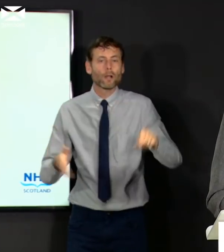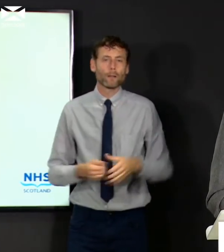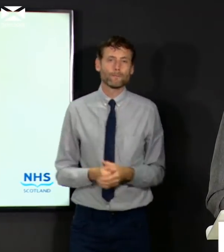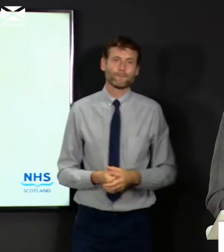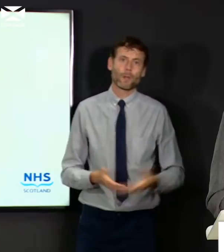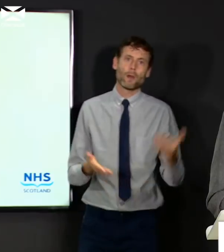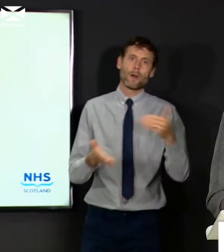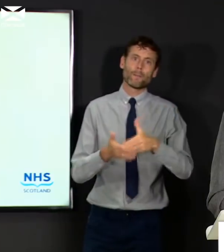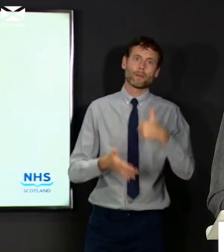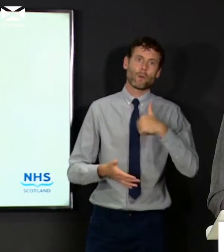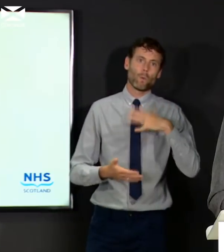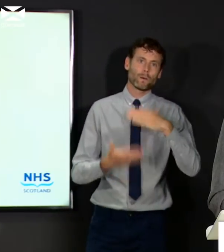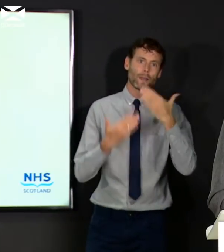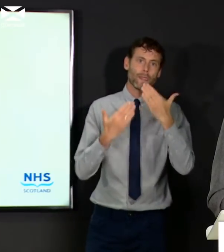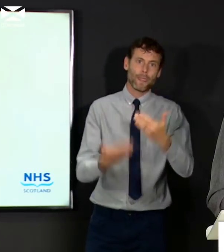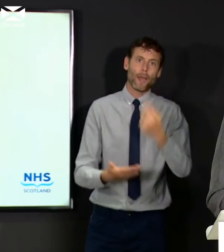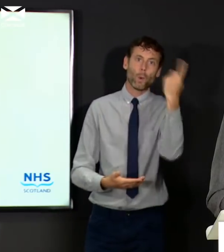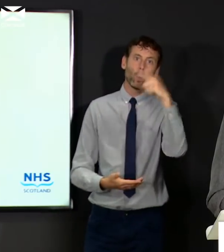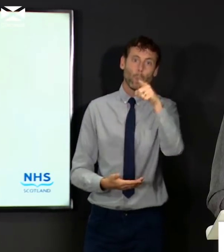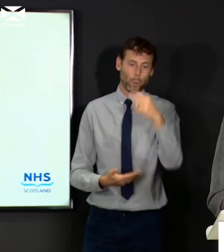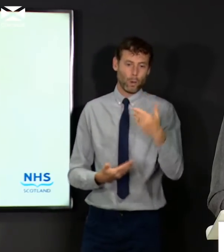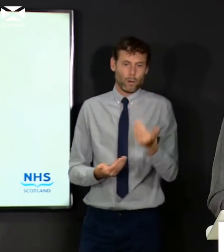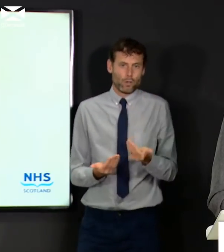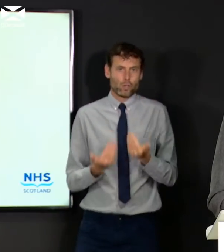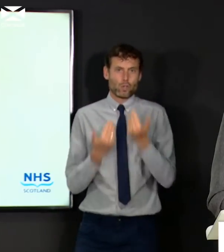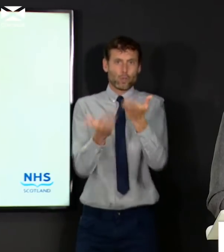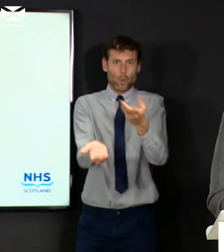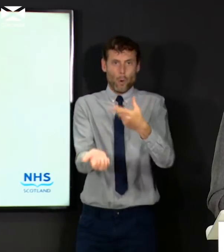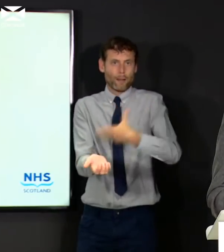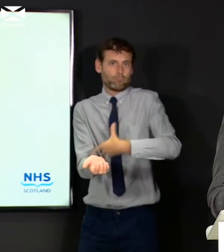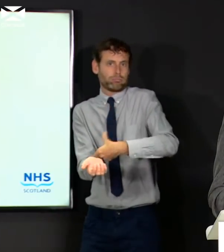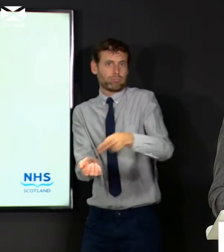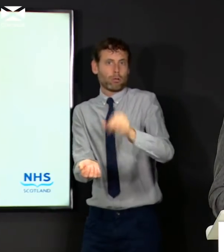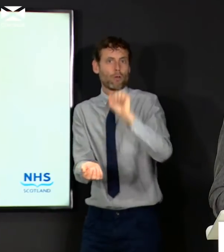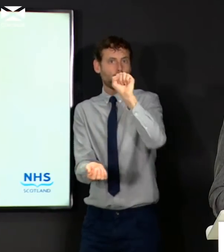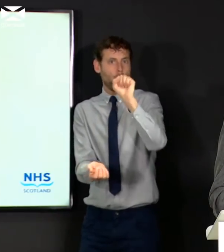those of you who donate - the blood and platelet donors who have provided an amazing